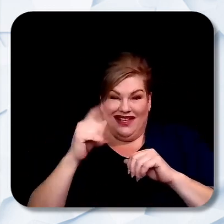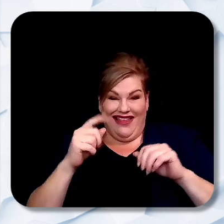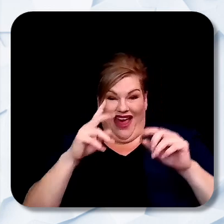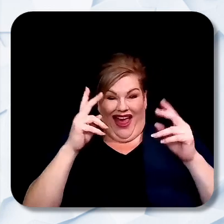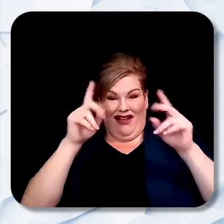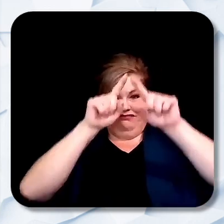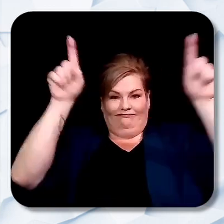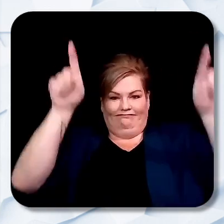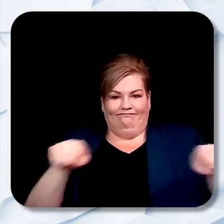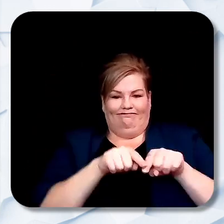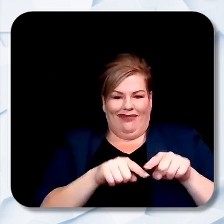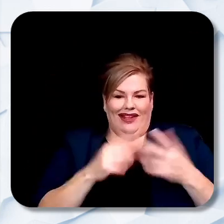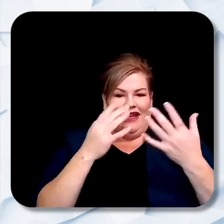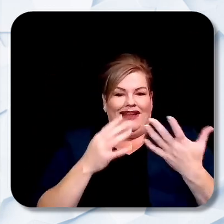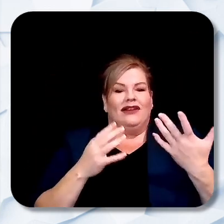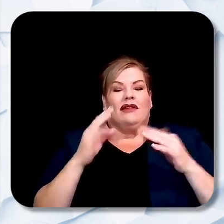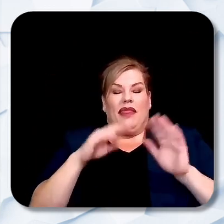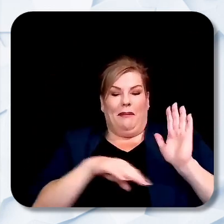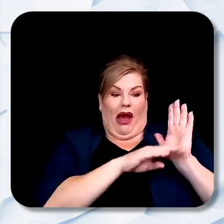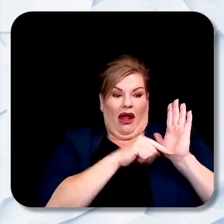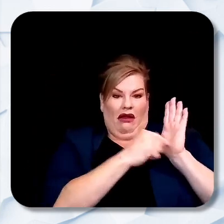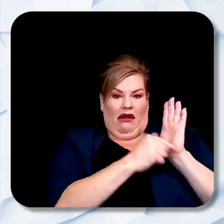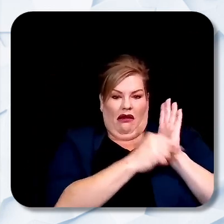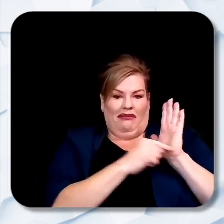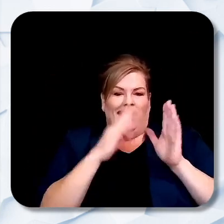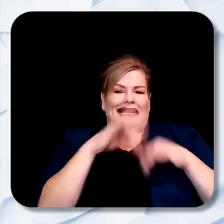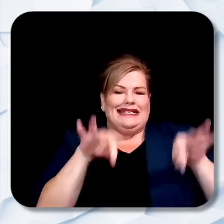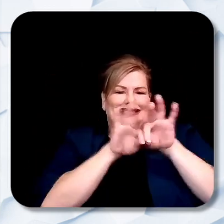concept is really this first standard in health education. We do want them to have information.